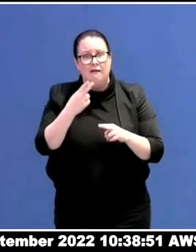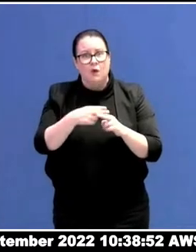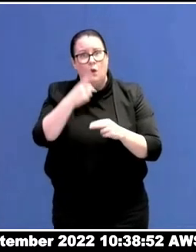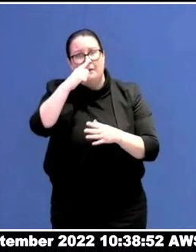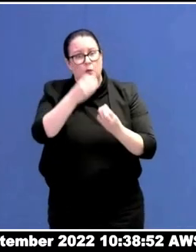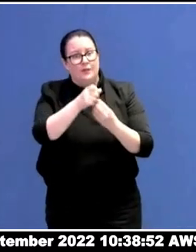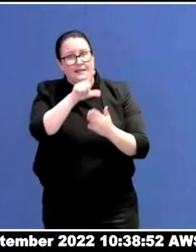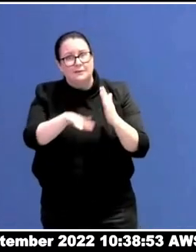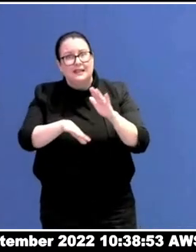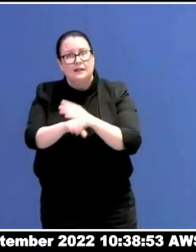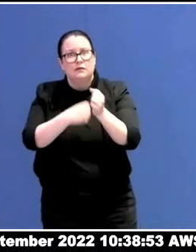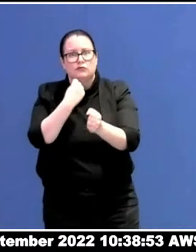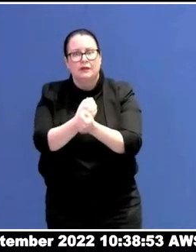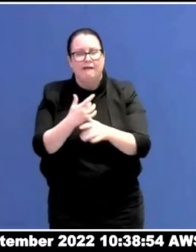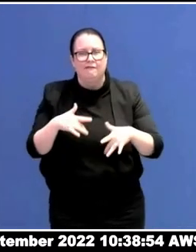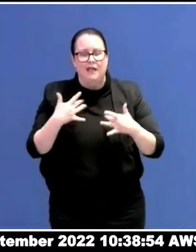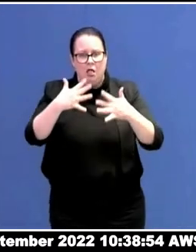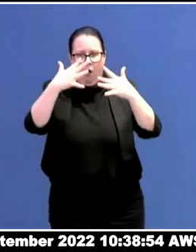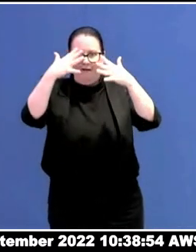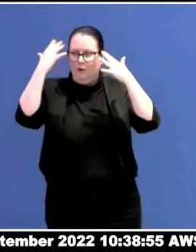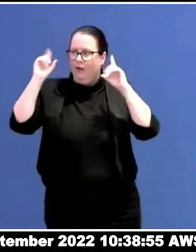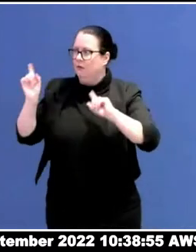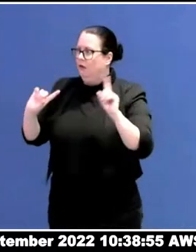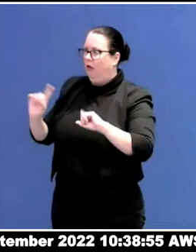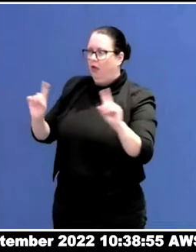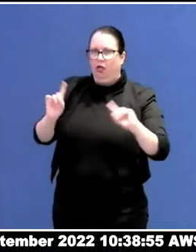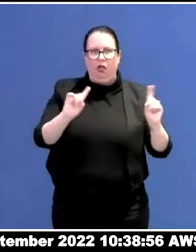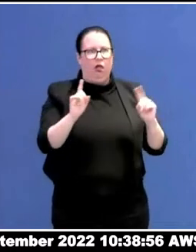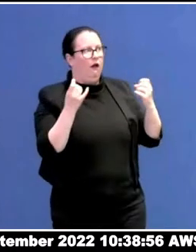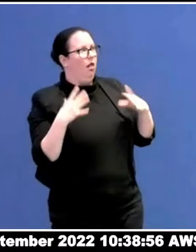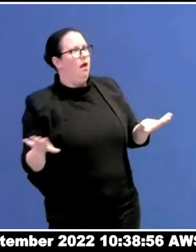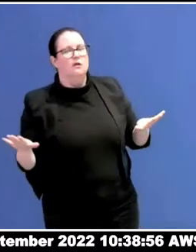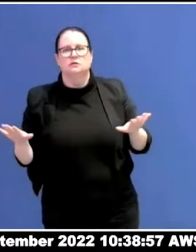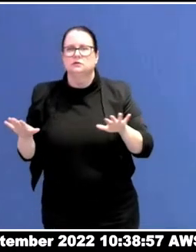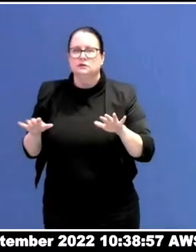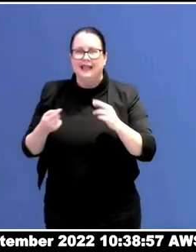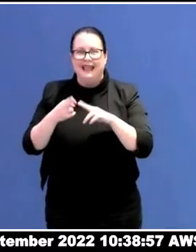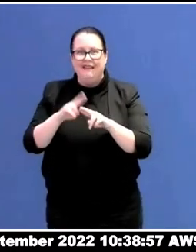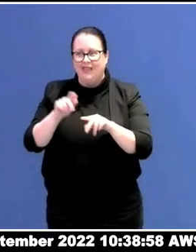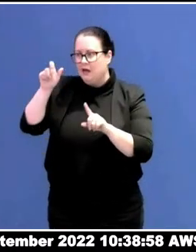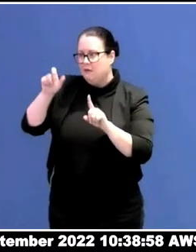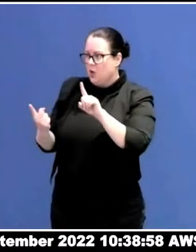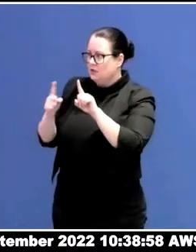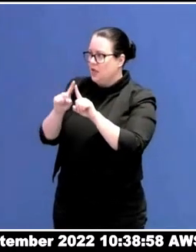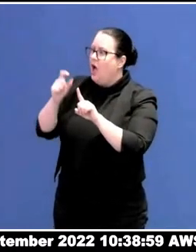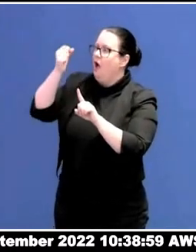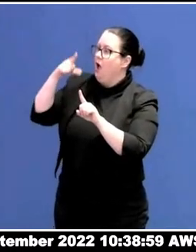And if they had somebody there that they understood was there for them to answer any